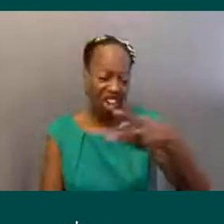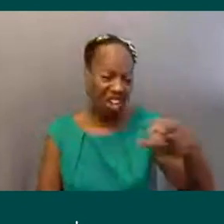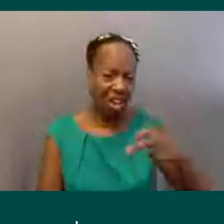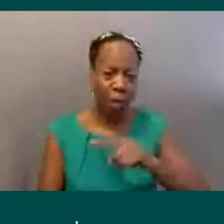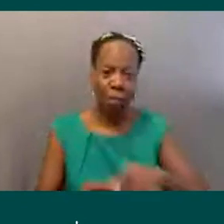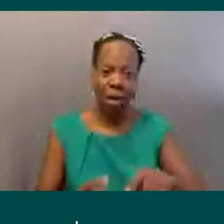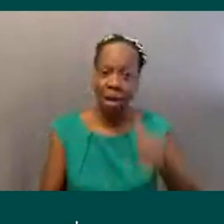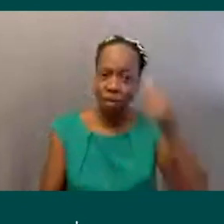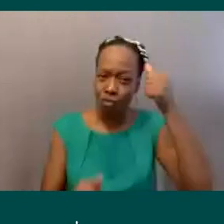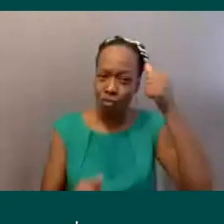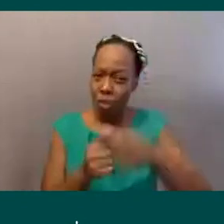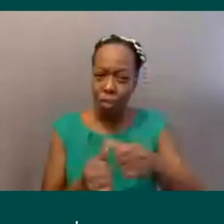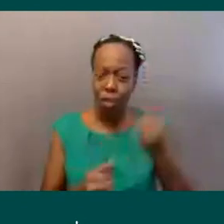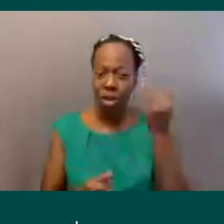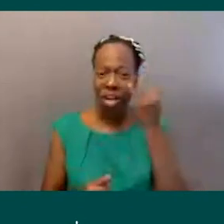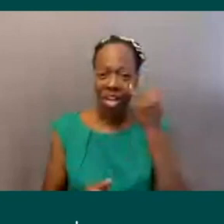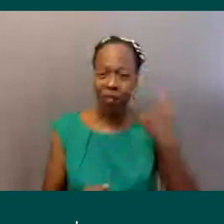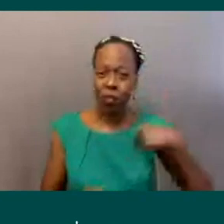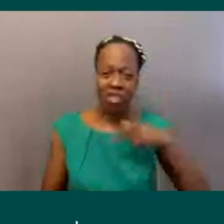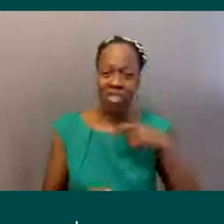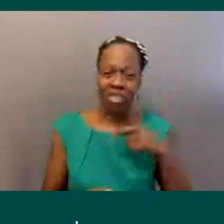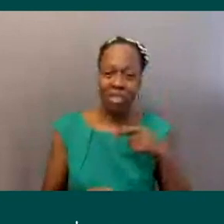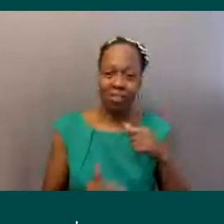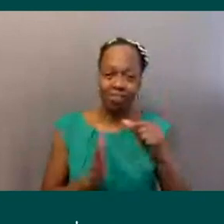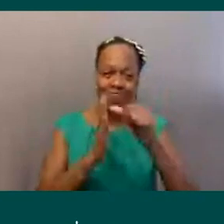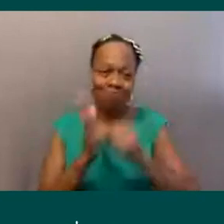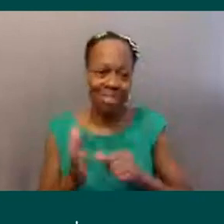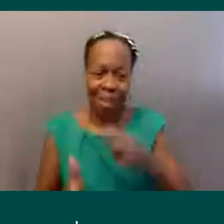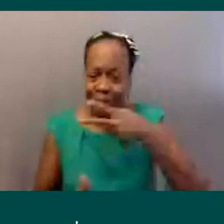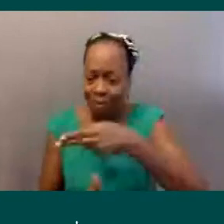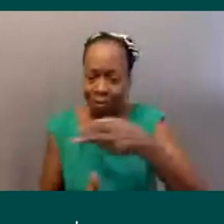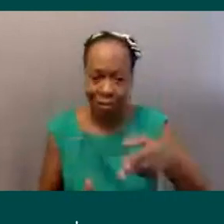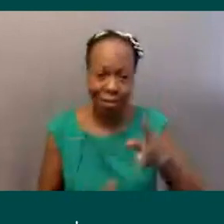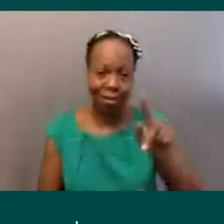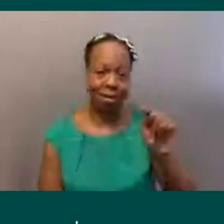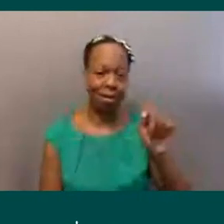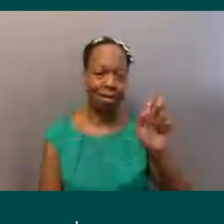And so gait analysis helps us like Dr. Joshua Hyman said,